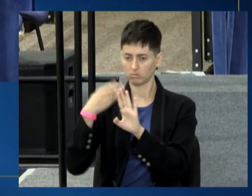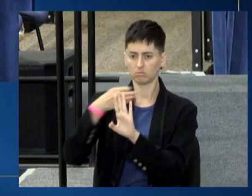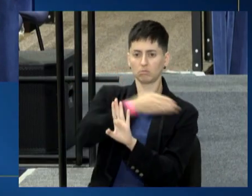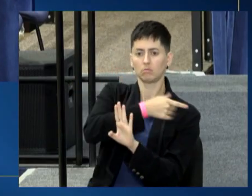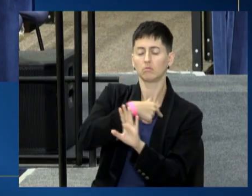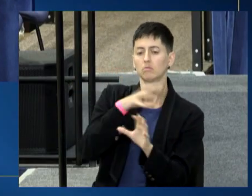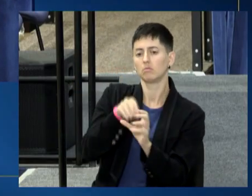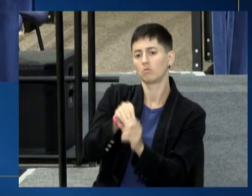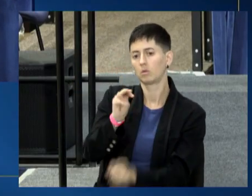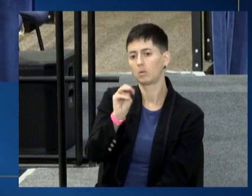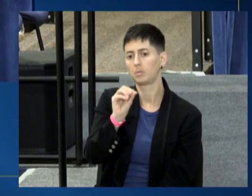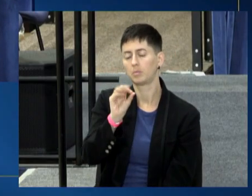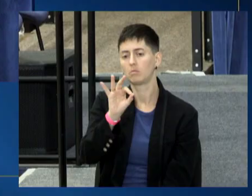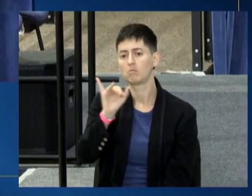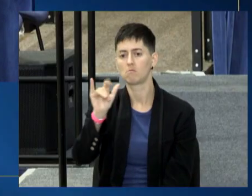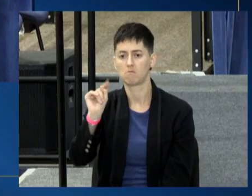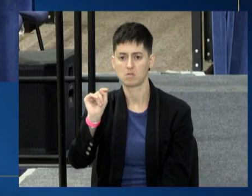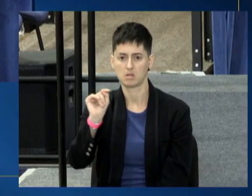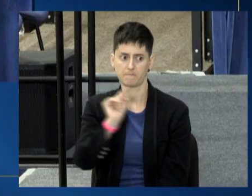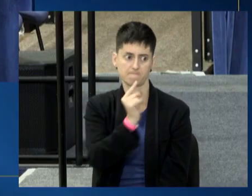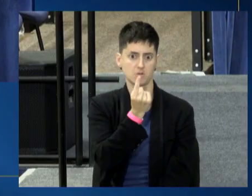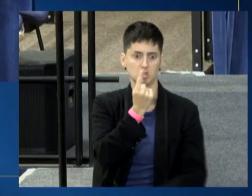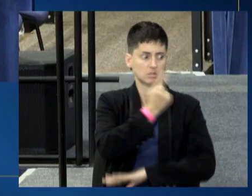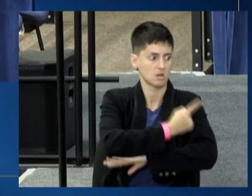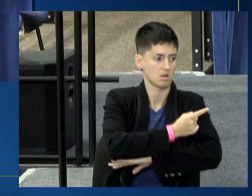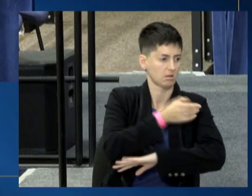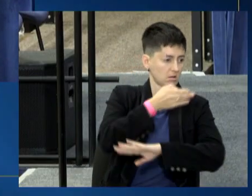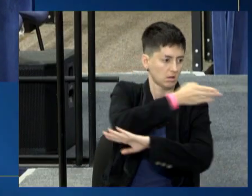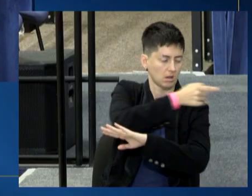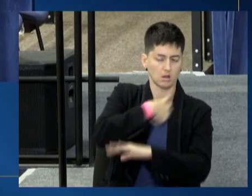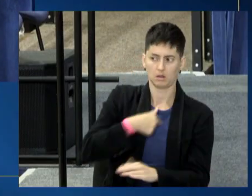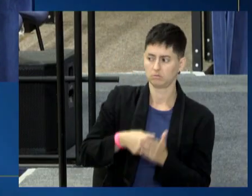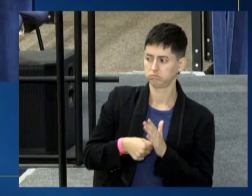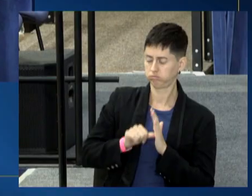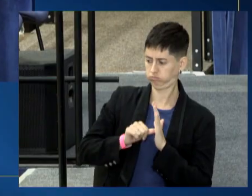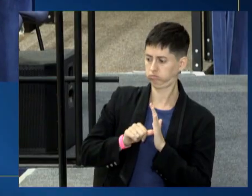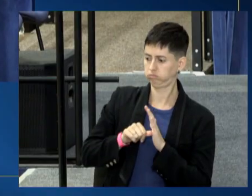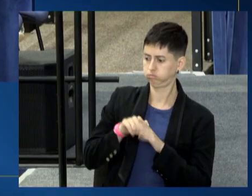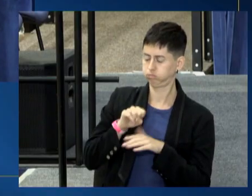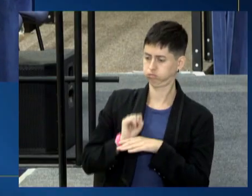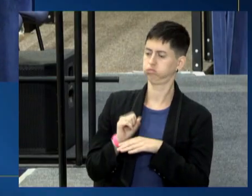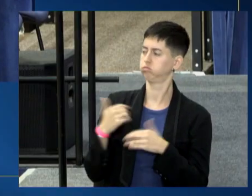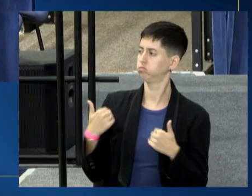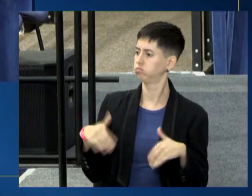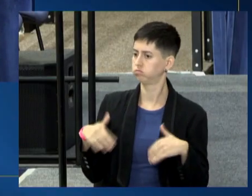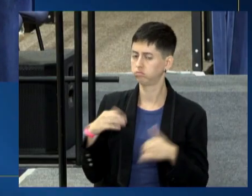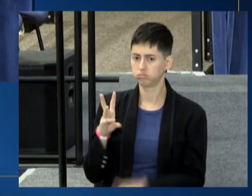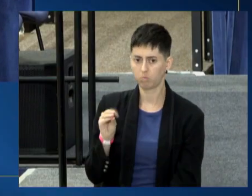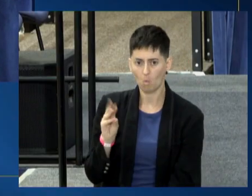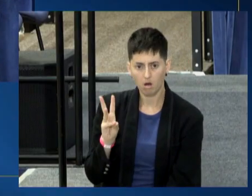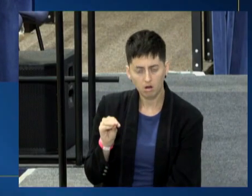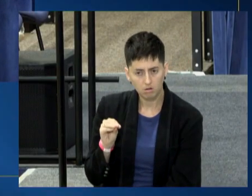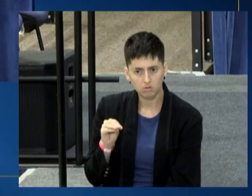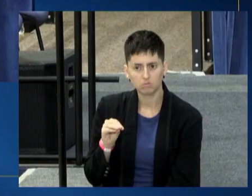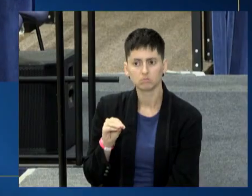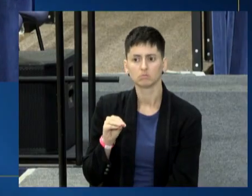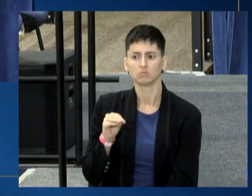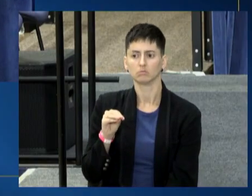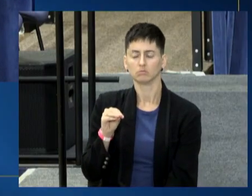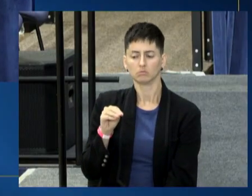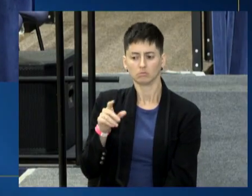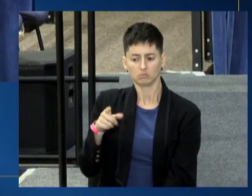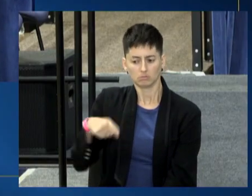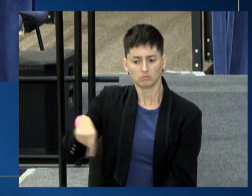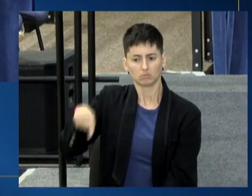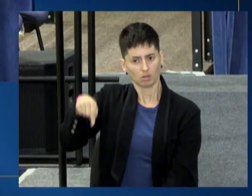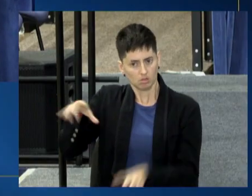And from day one, I was really impressed by how structured, deliberate, motivated, driven,